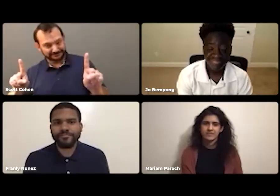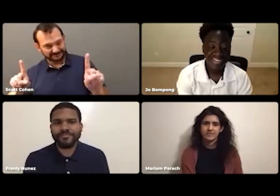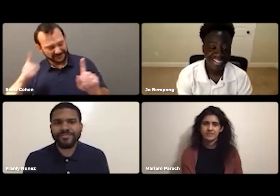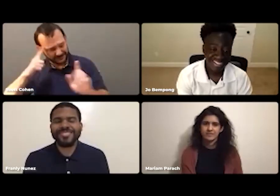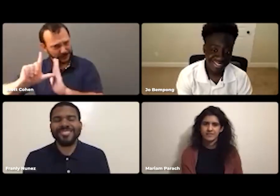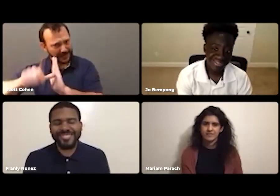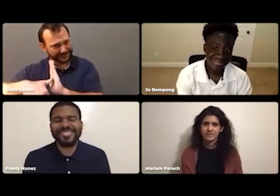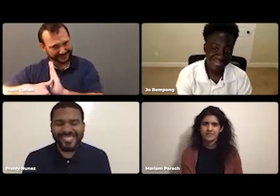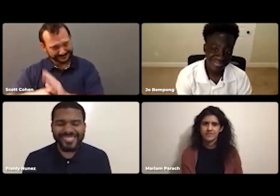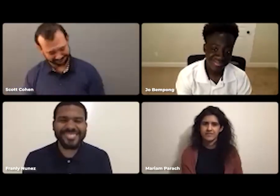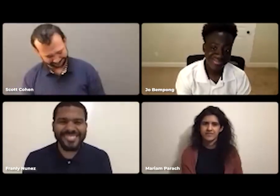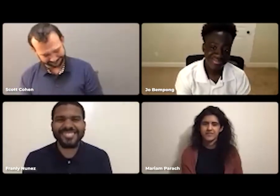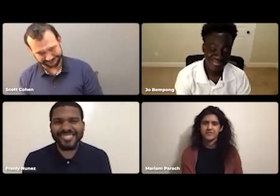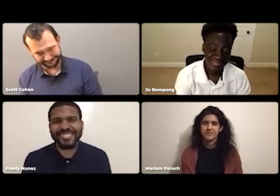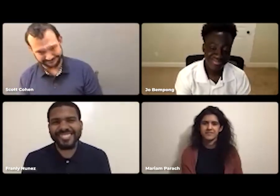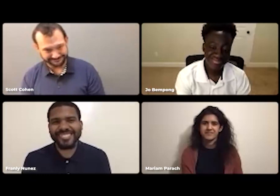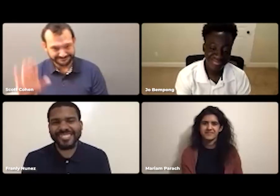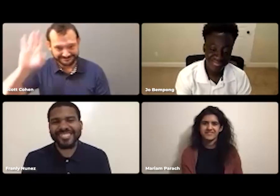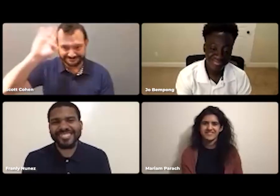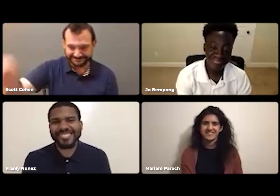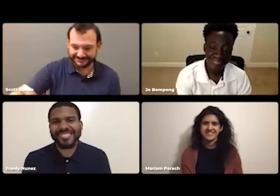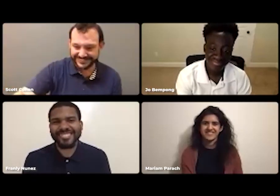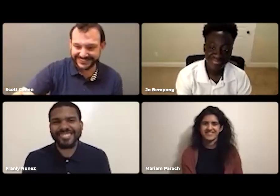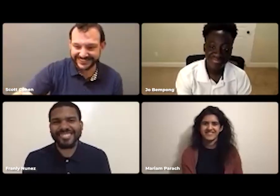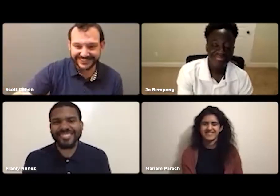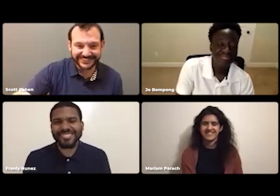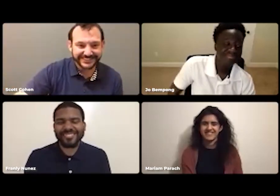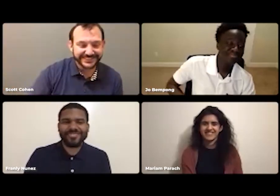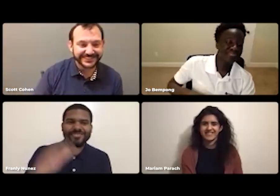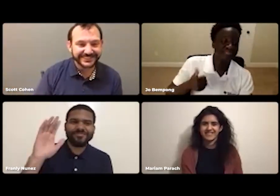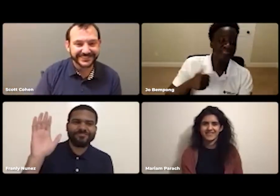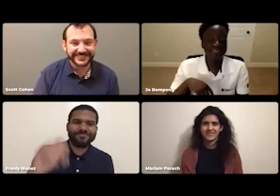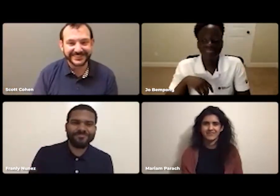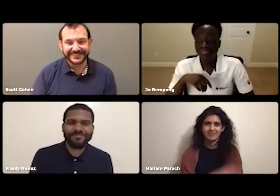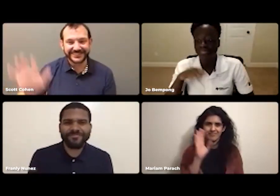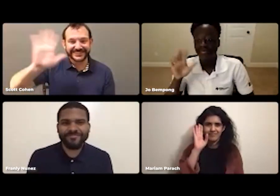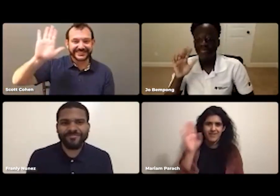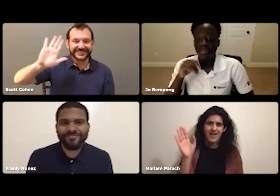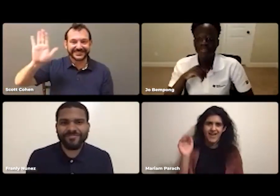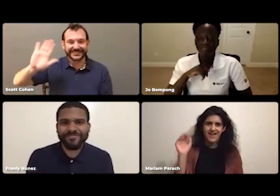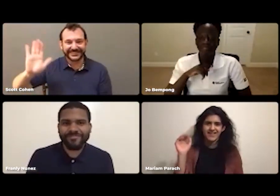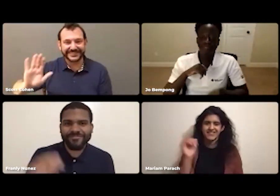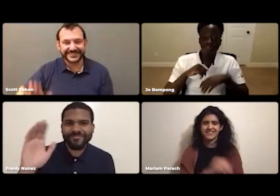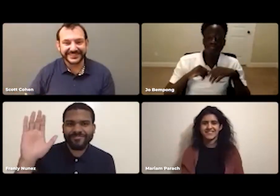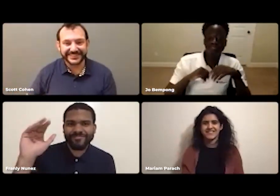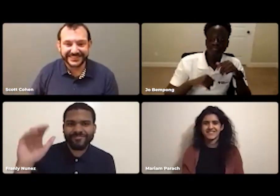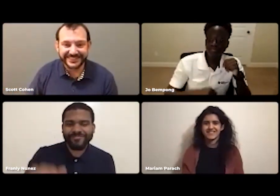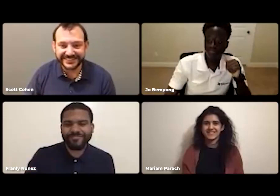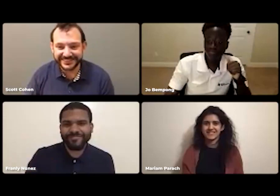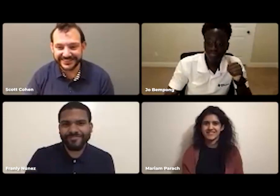Everyone stay safe. Practice social distancing for a while. Stay safe! Bye! [Multiple goodbyes] [END OF WEBINAR]